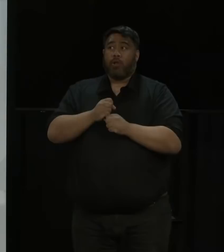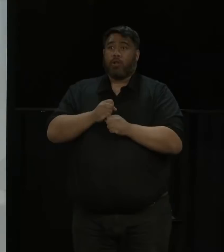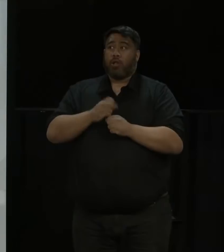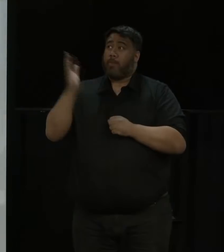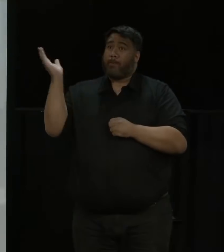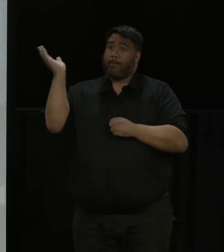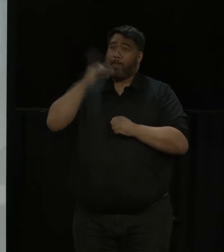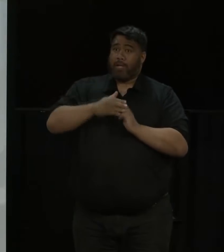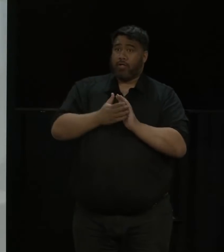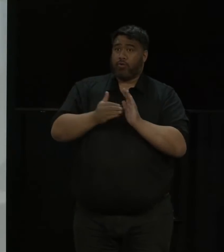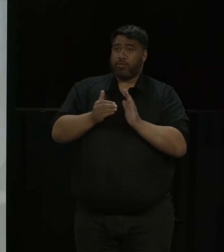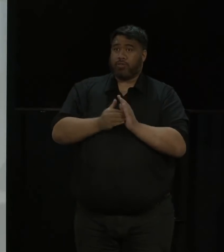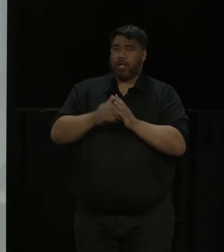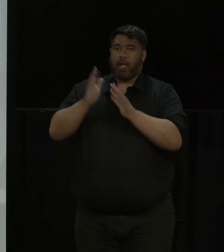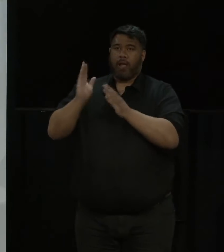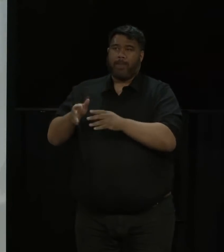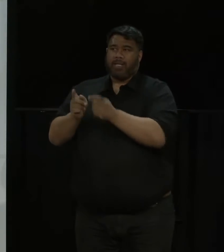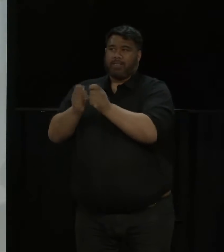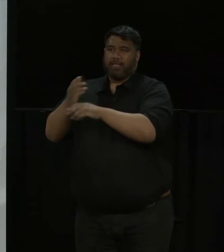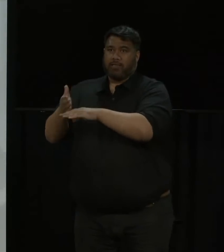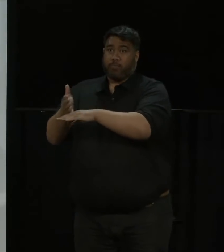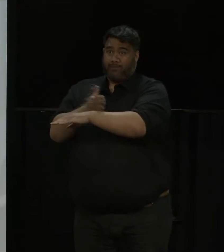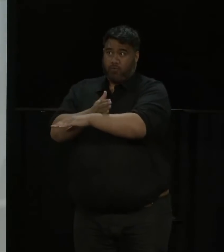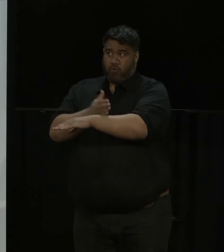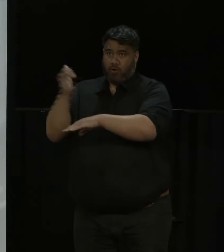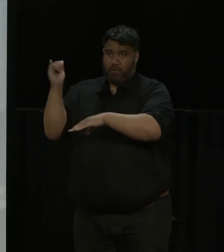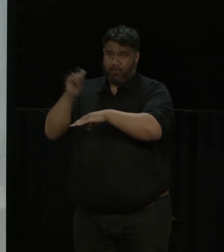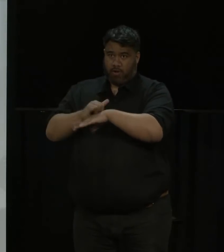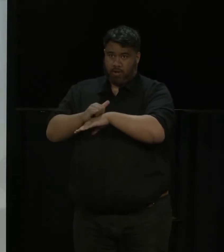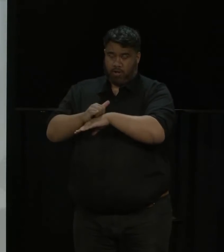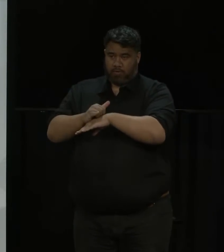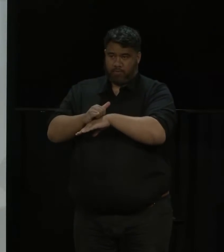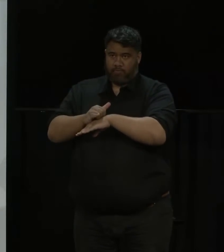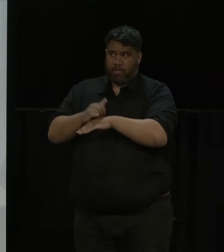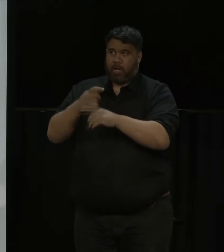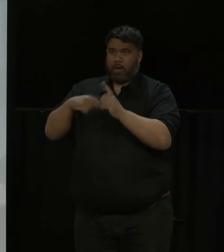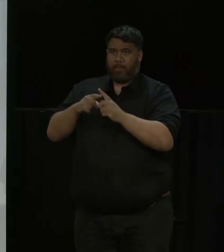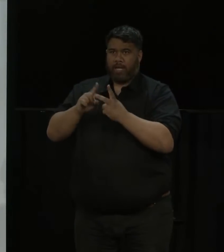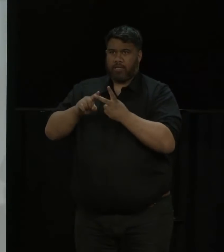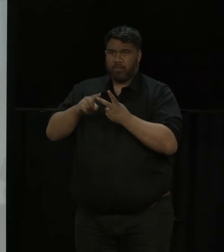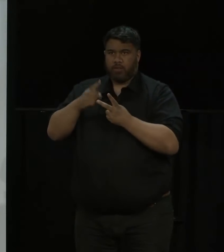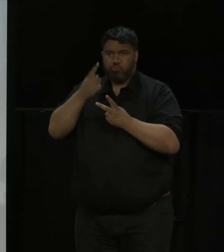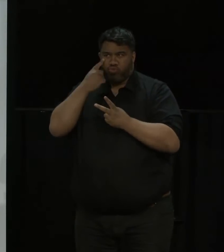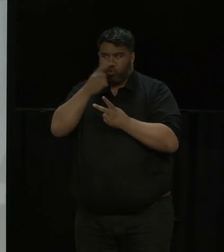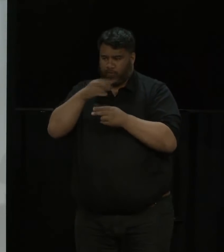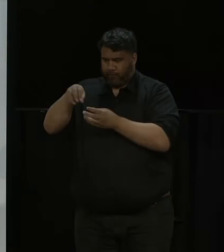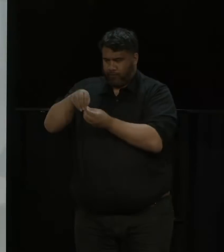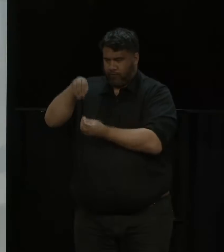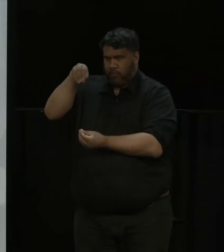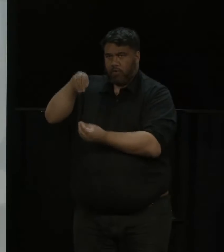we have a clear and simple plan to continue to keep our country safe. All travellers require a